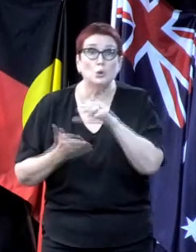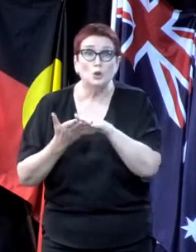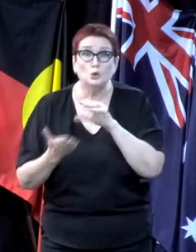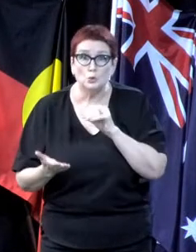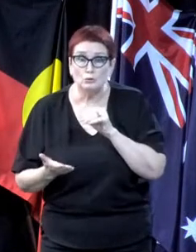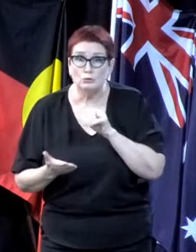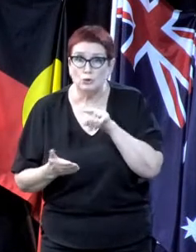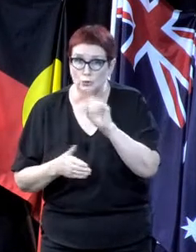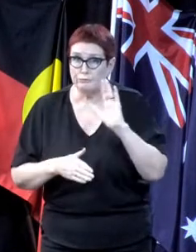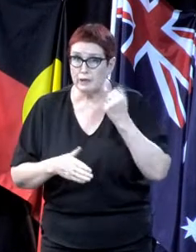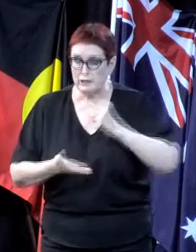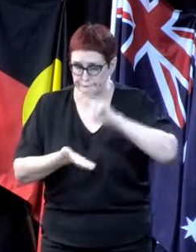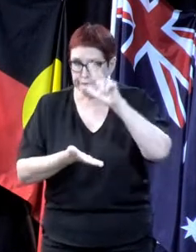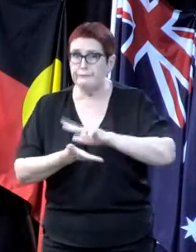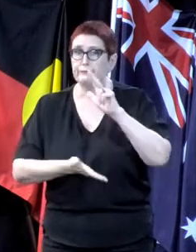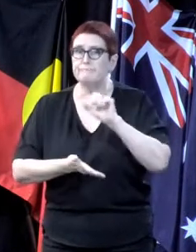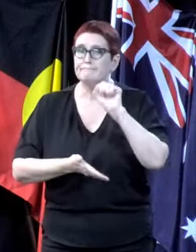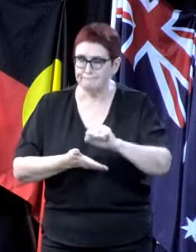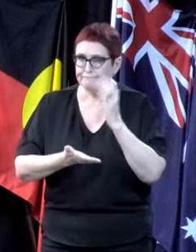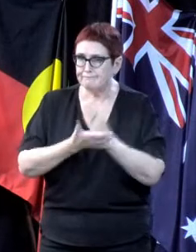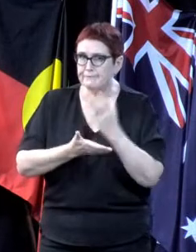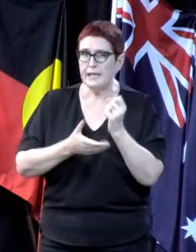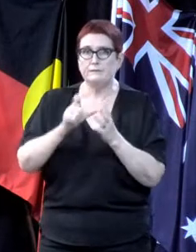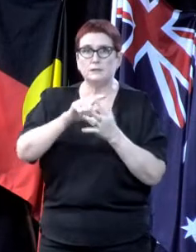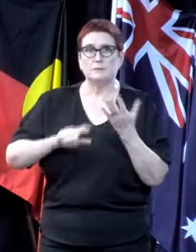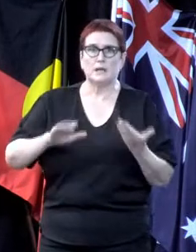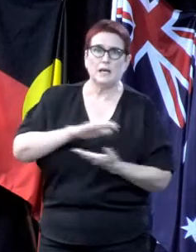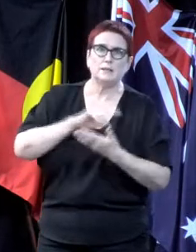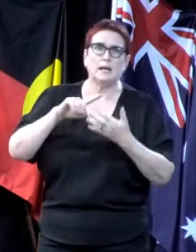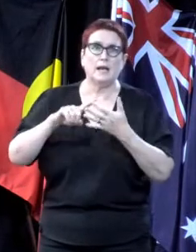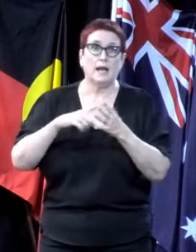who has a verified need through the EAP process.